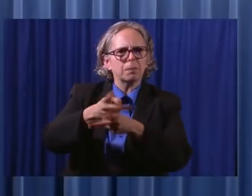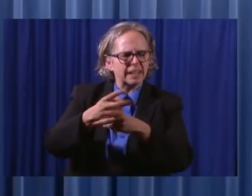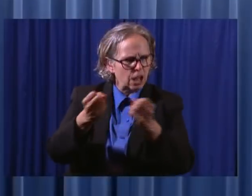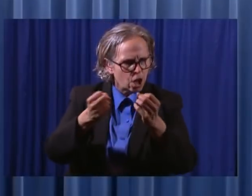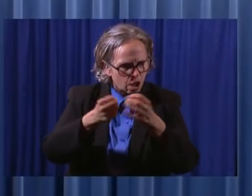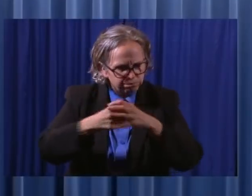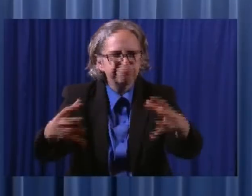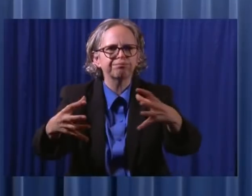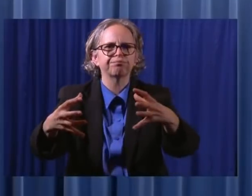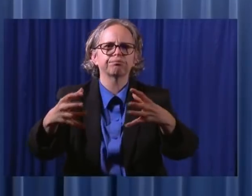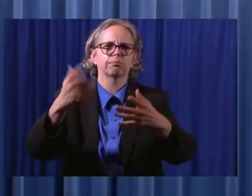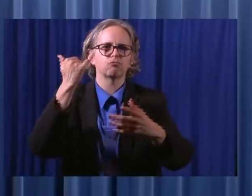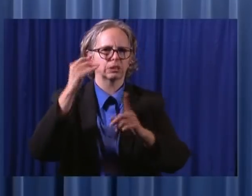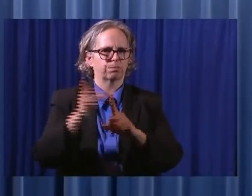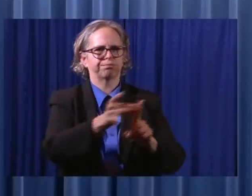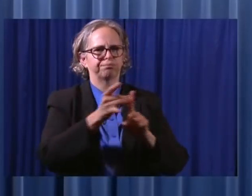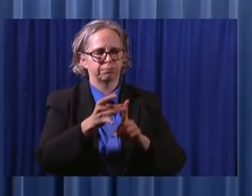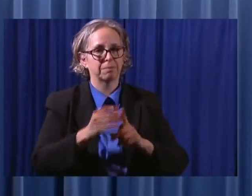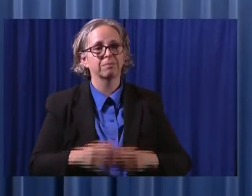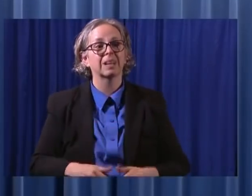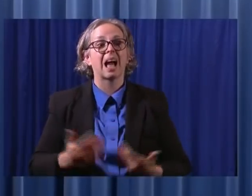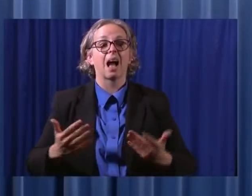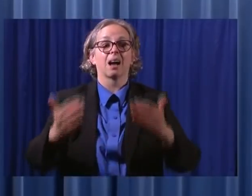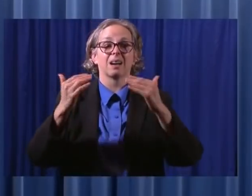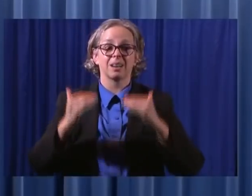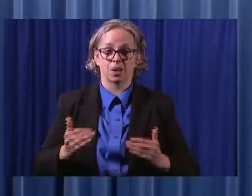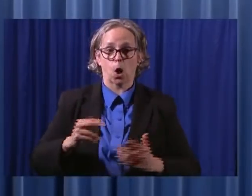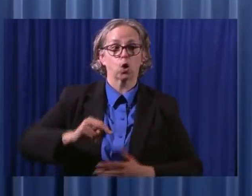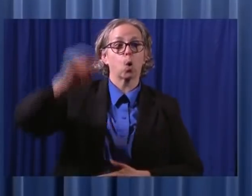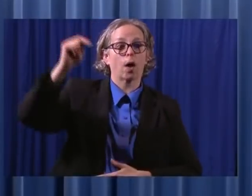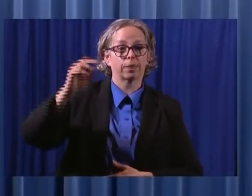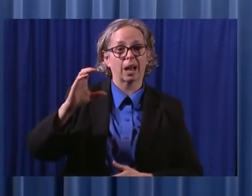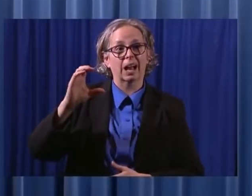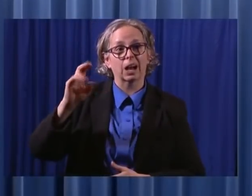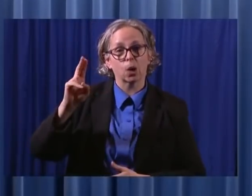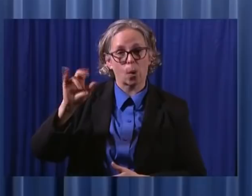THE RECENT OPERATES INCLUDE A RETAIL STORE AND A LONG-TERM